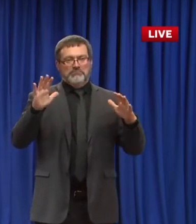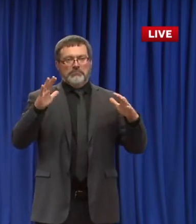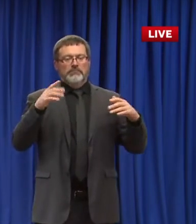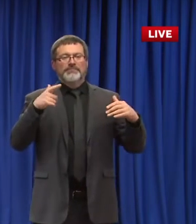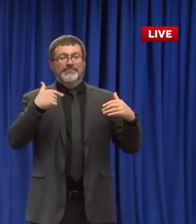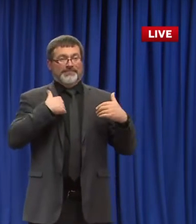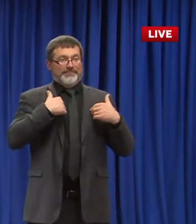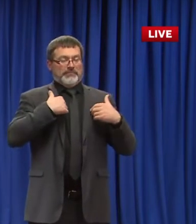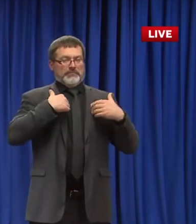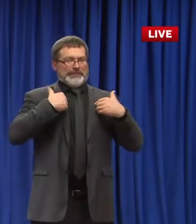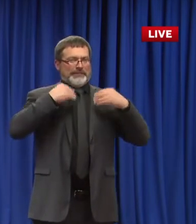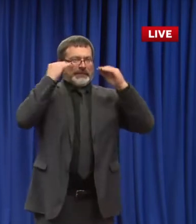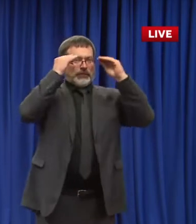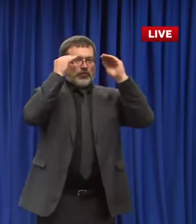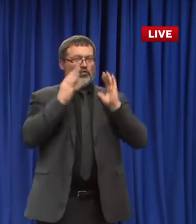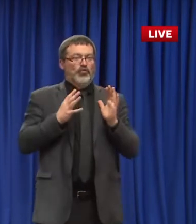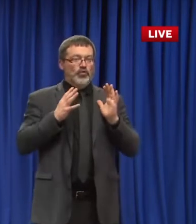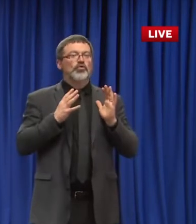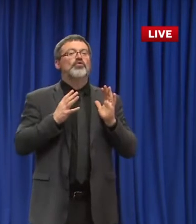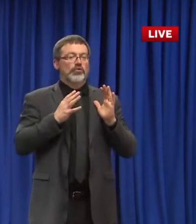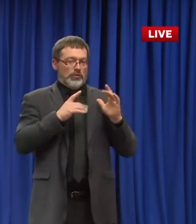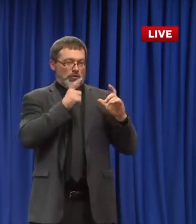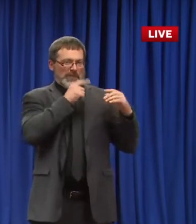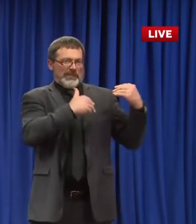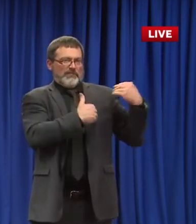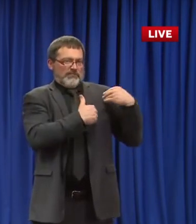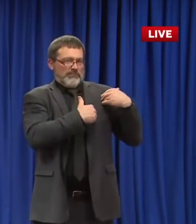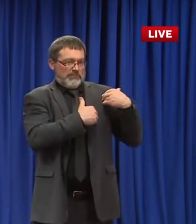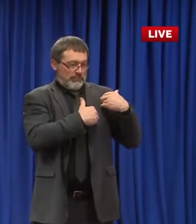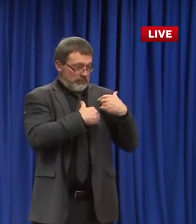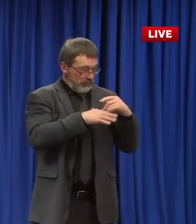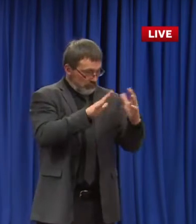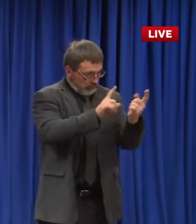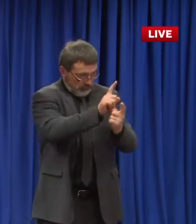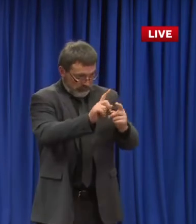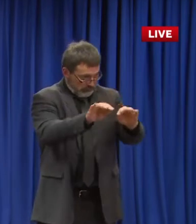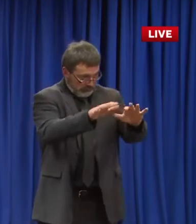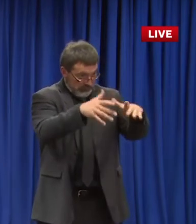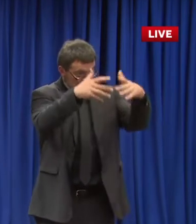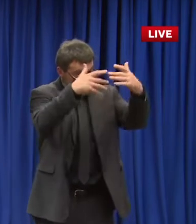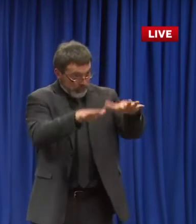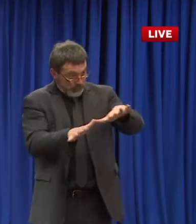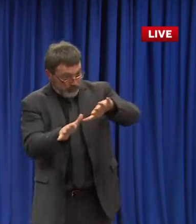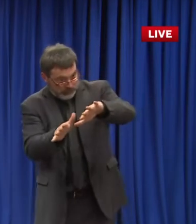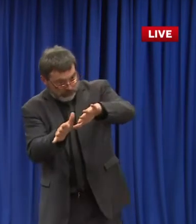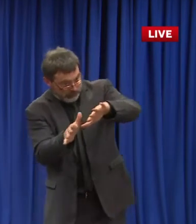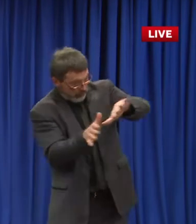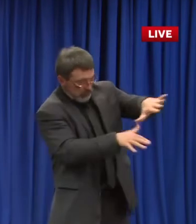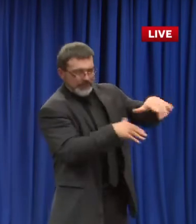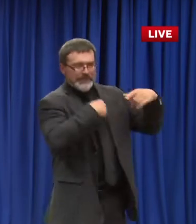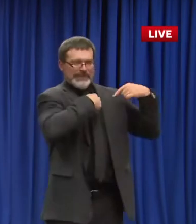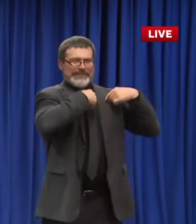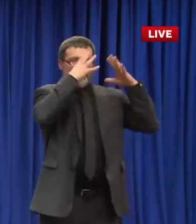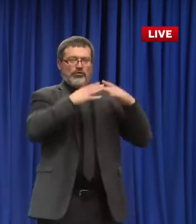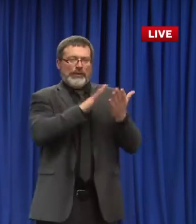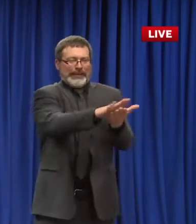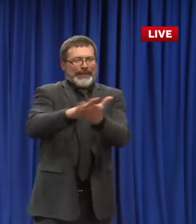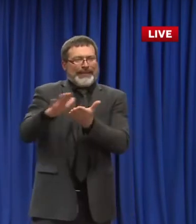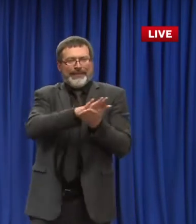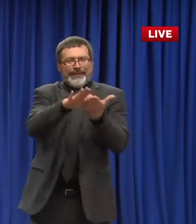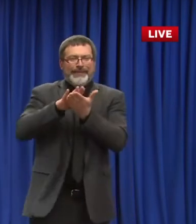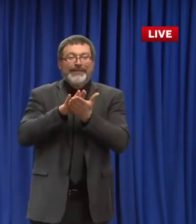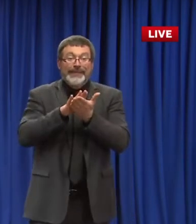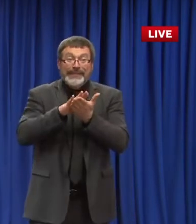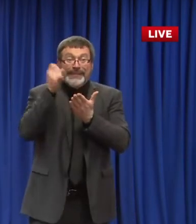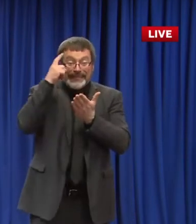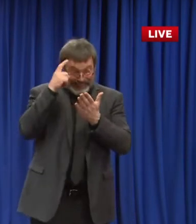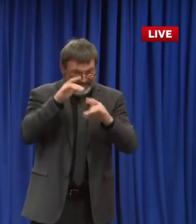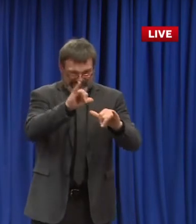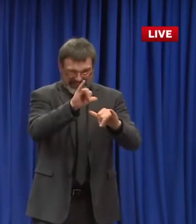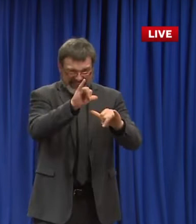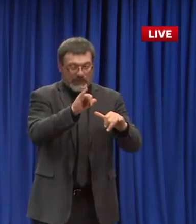WELL THE DIFFERENCE IS THAT A FITNESS CLASS HAS AN INSTRUCTOR THERE ARE STRICT GUIDELINES THAT THAT INSTRUCTOR IS RESPONSIBLE FOR IN TERMS OF HYGIENE WIPING DOWN THE EQUIPMENT CLEANING THAT